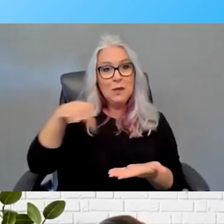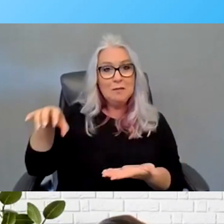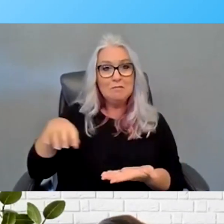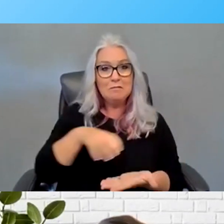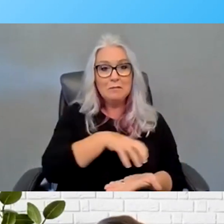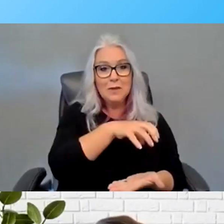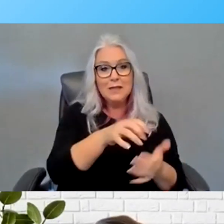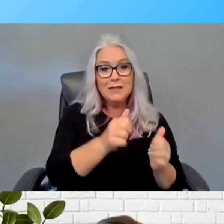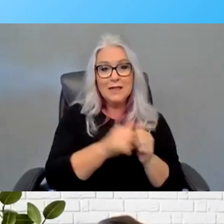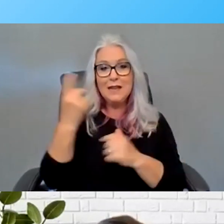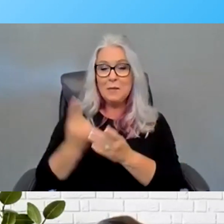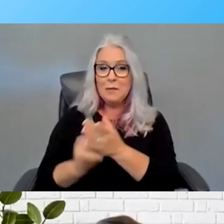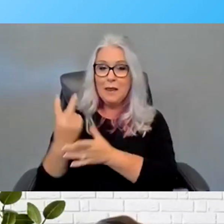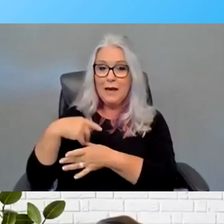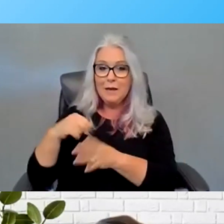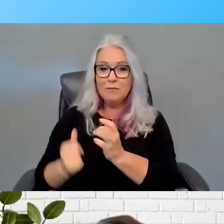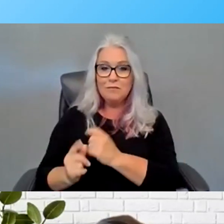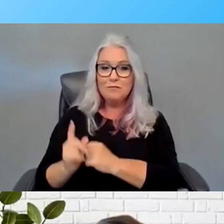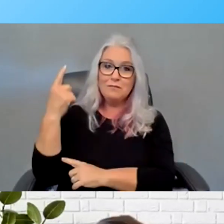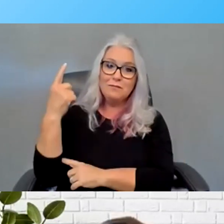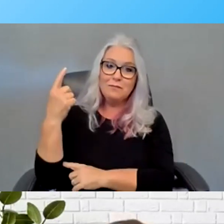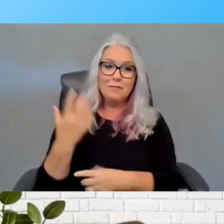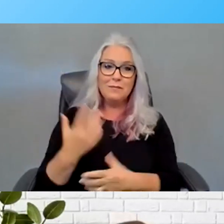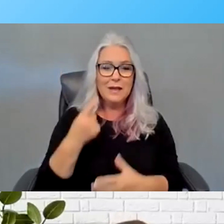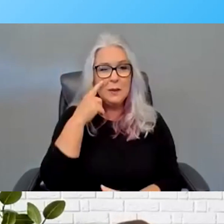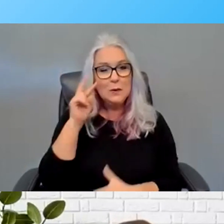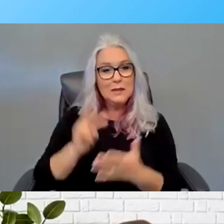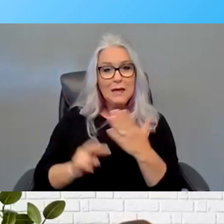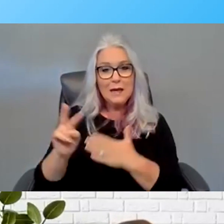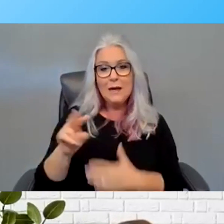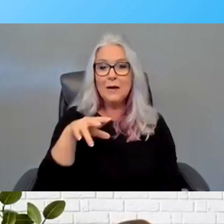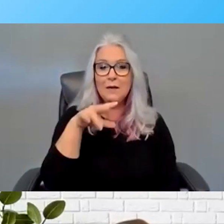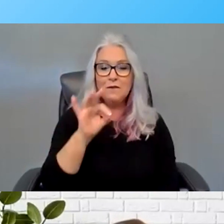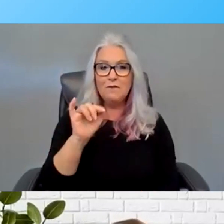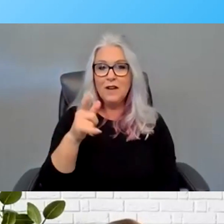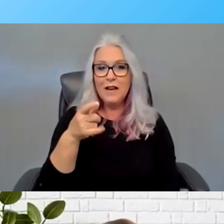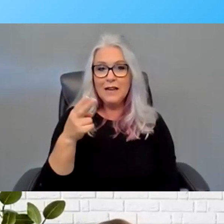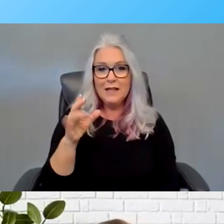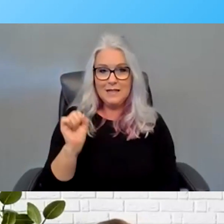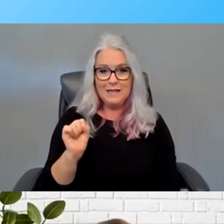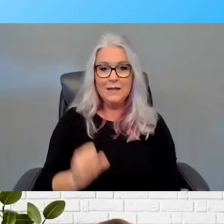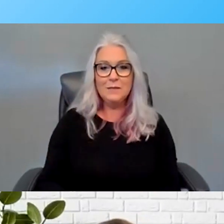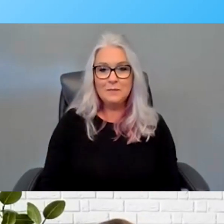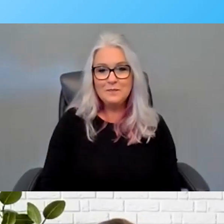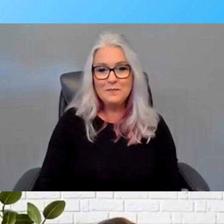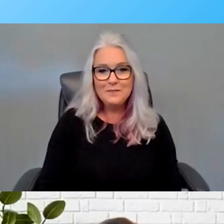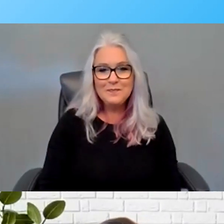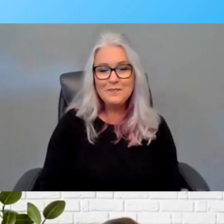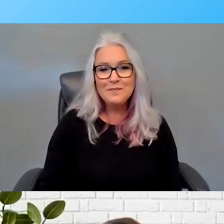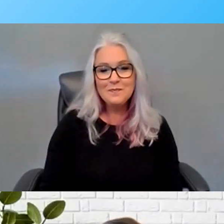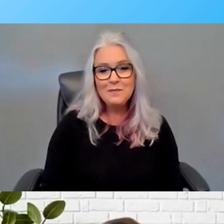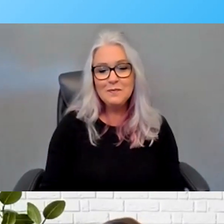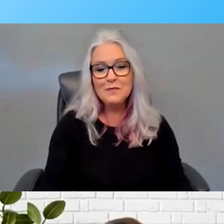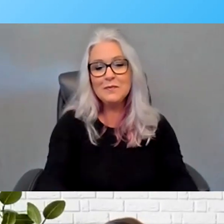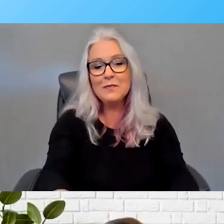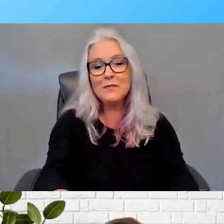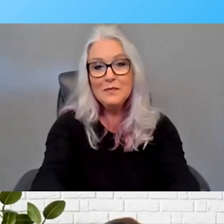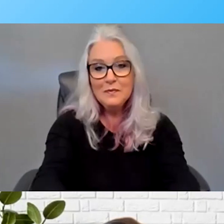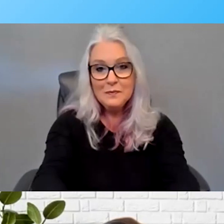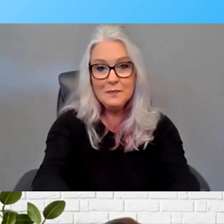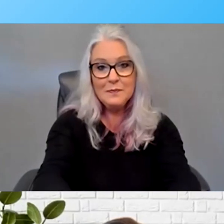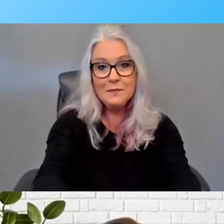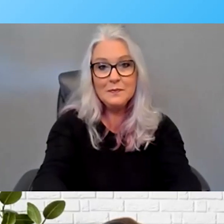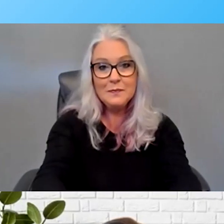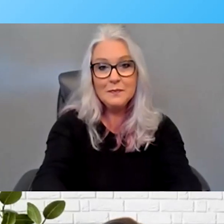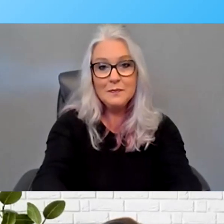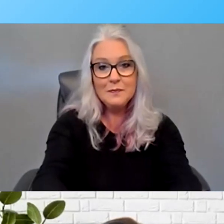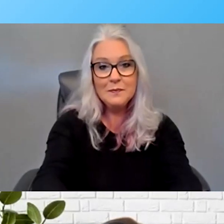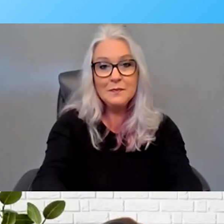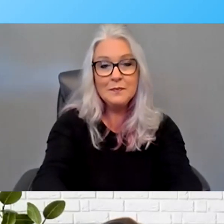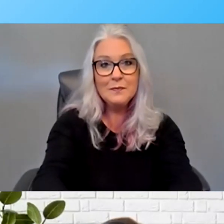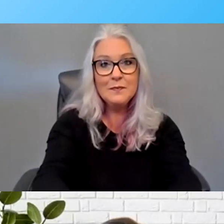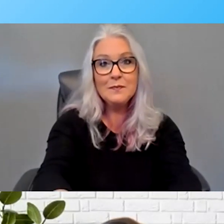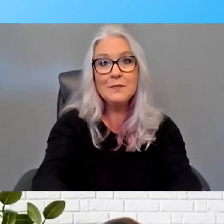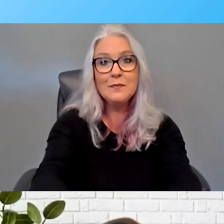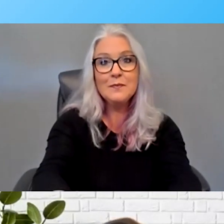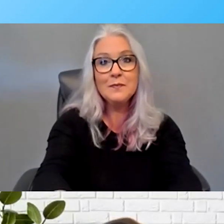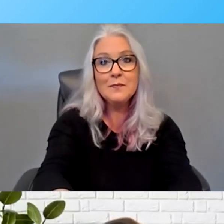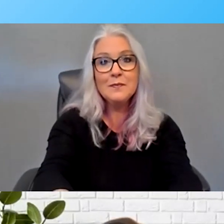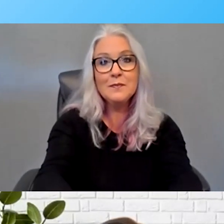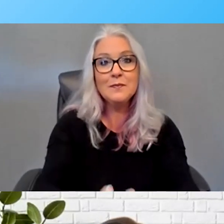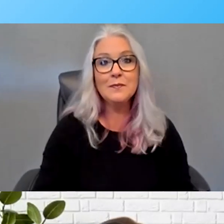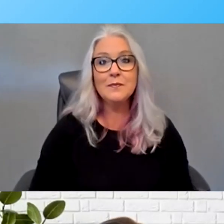on the side, maybe an Ficus.